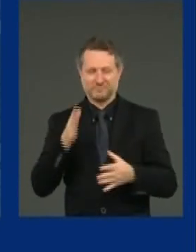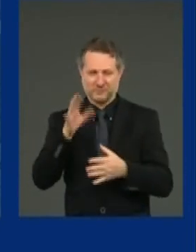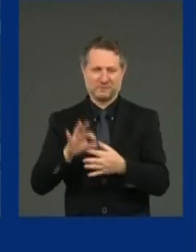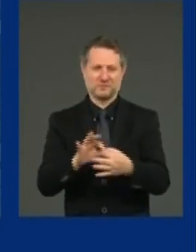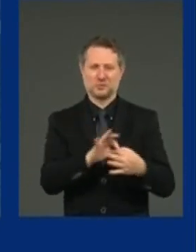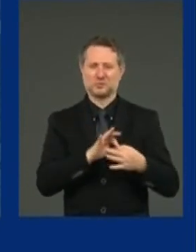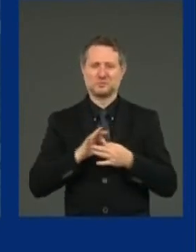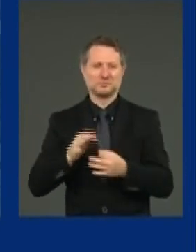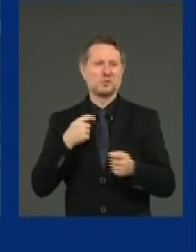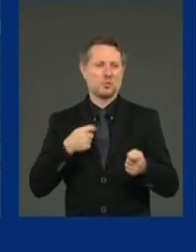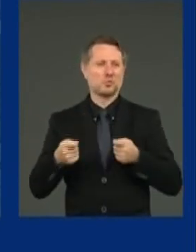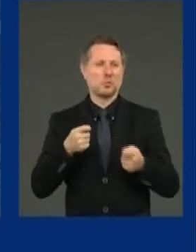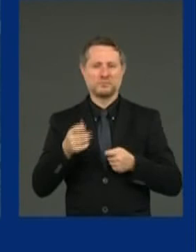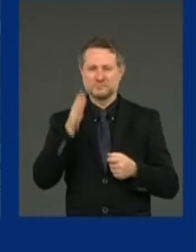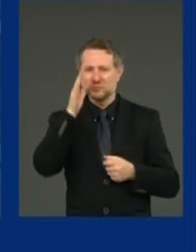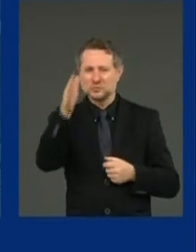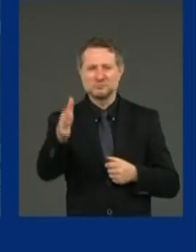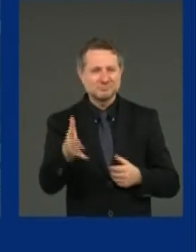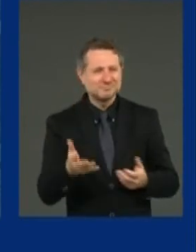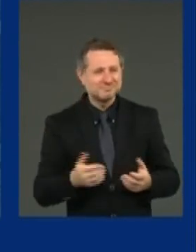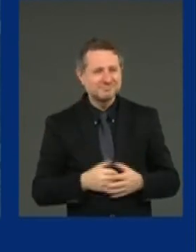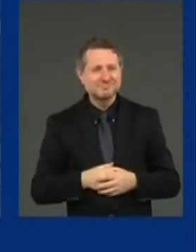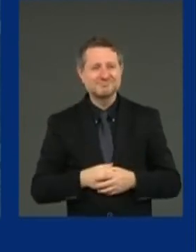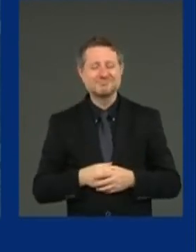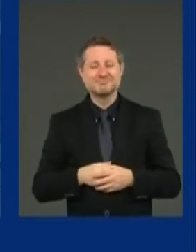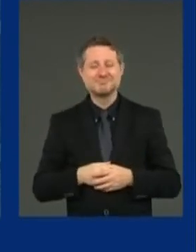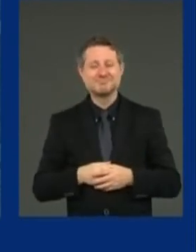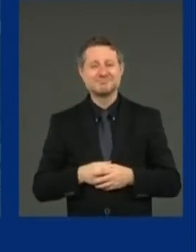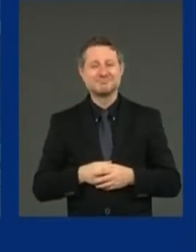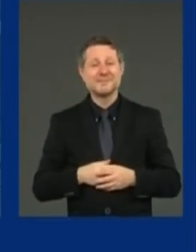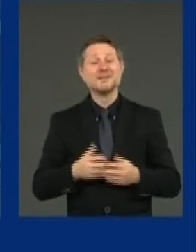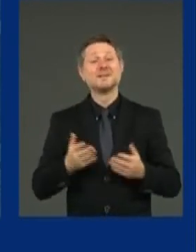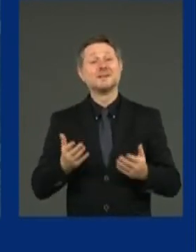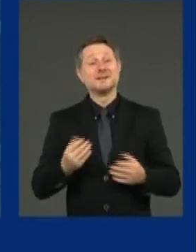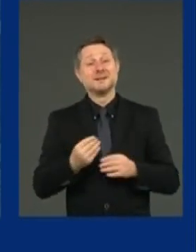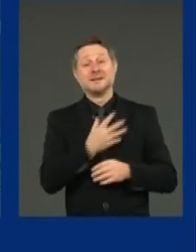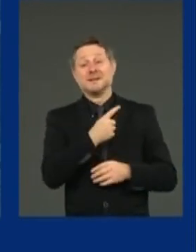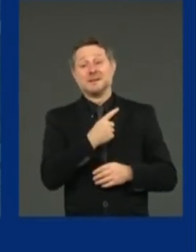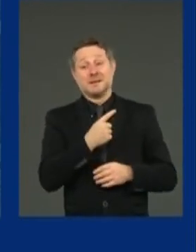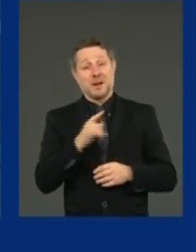IT'S THE COLLECTIVE. WE ARE GOING TO DECIDE THE